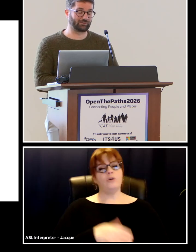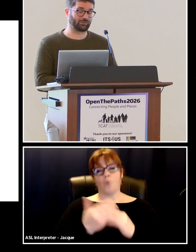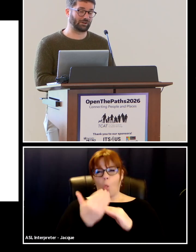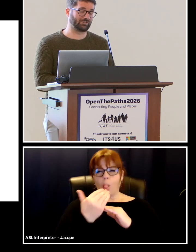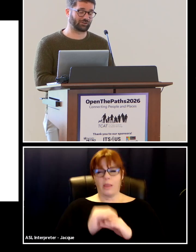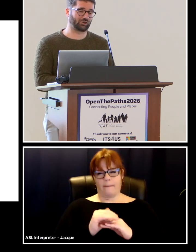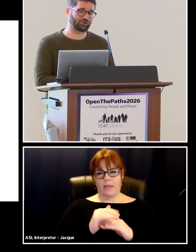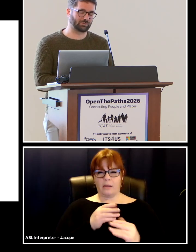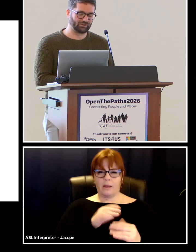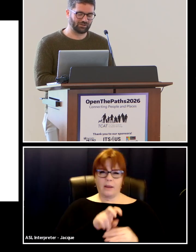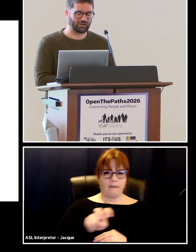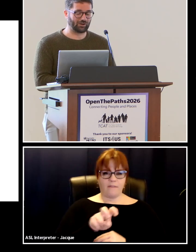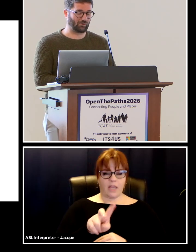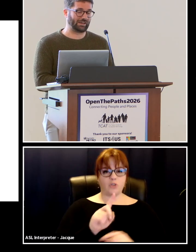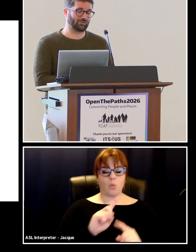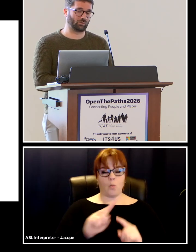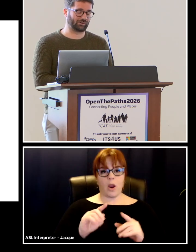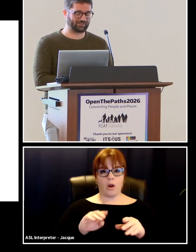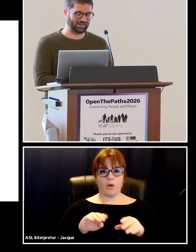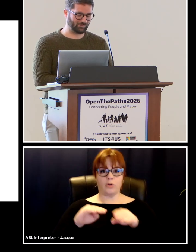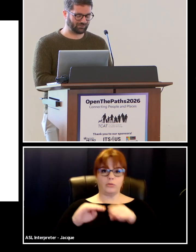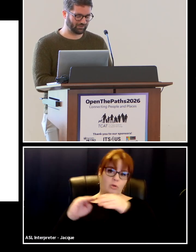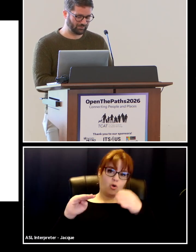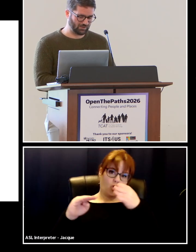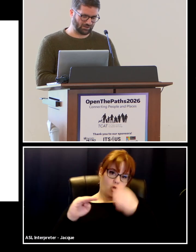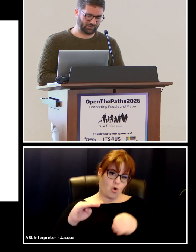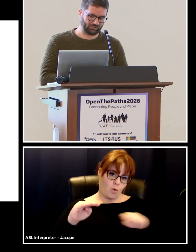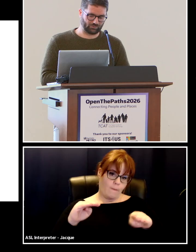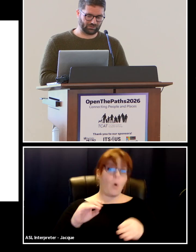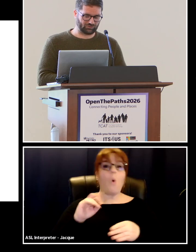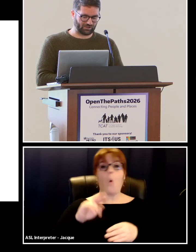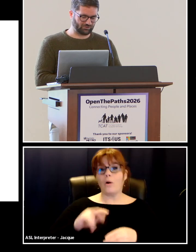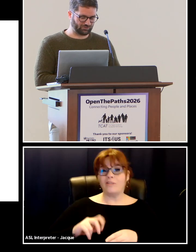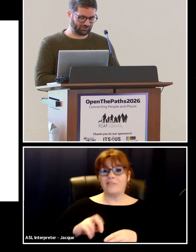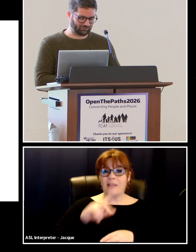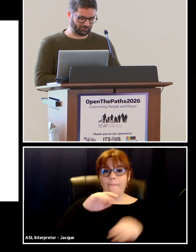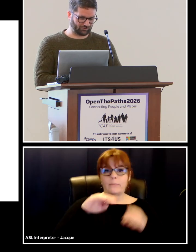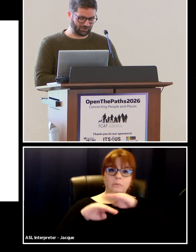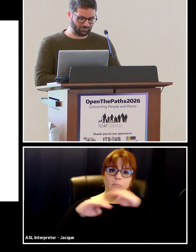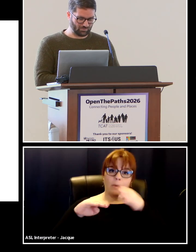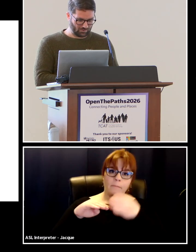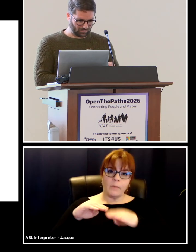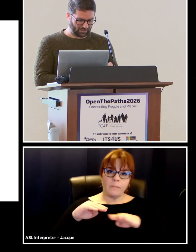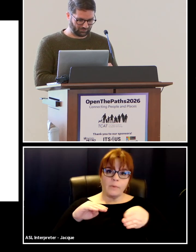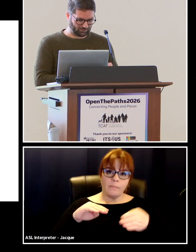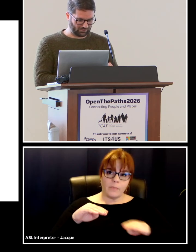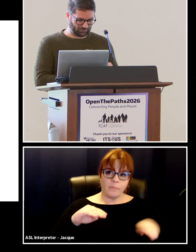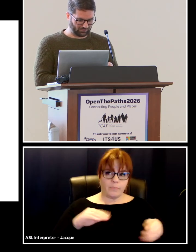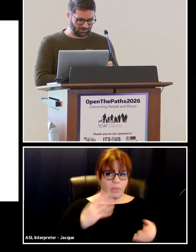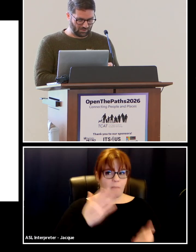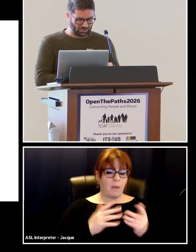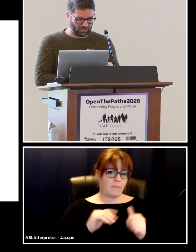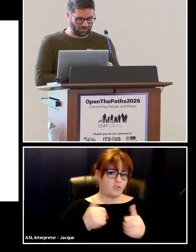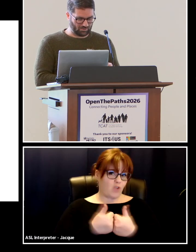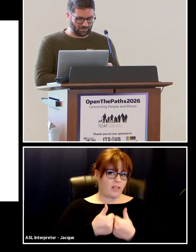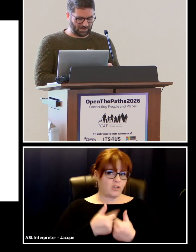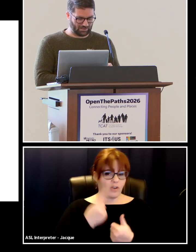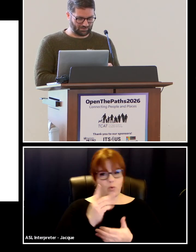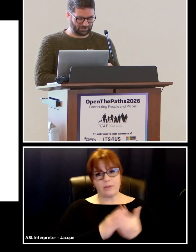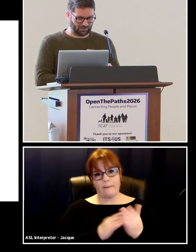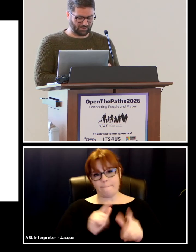there's a raised curb uh and or steps. Uh that would be challenging for some pedestrians. Um and